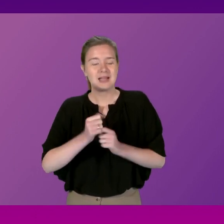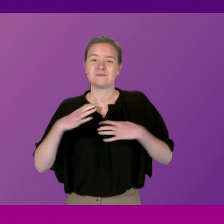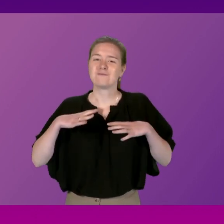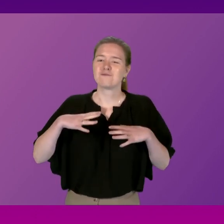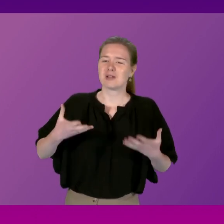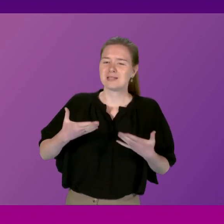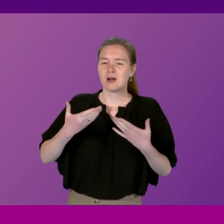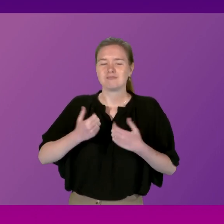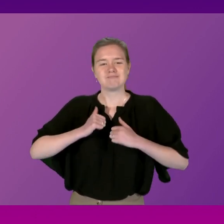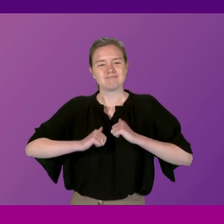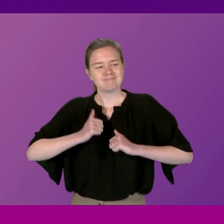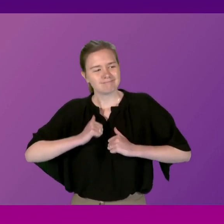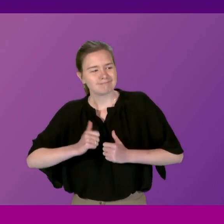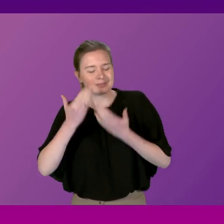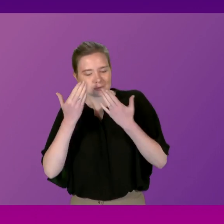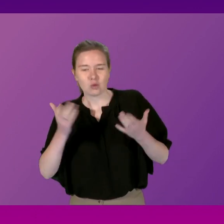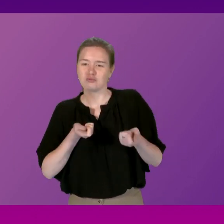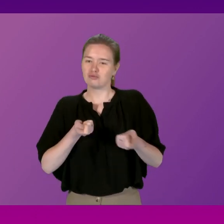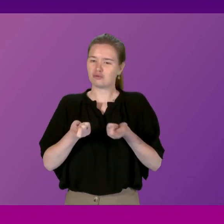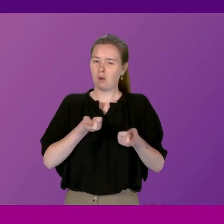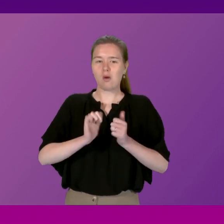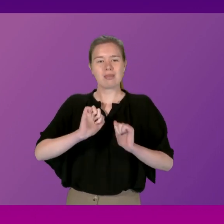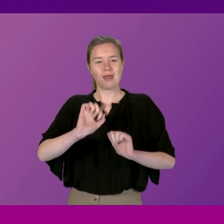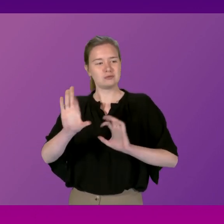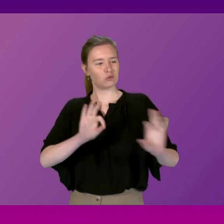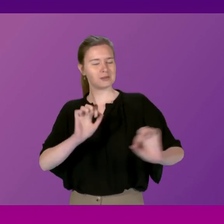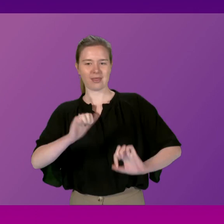dignity, choice and control over their lives.